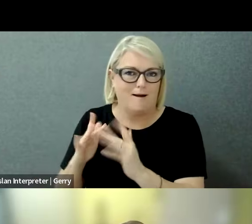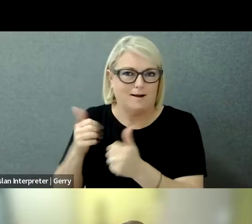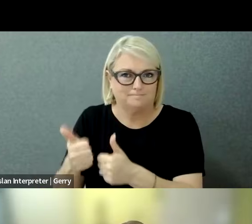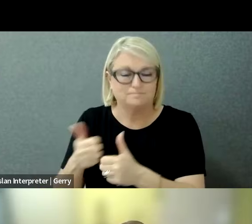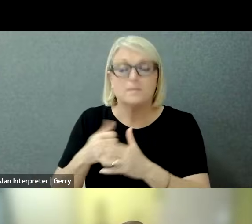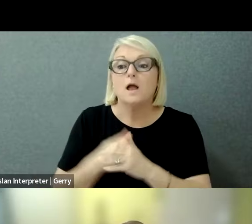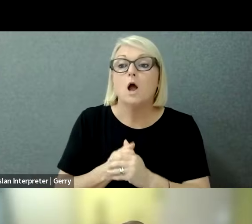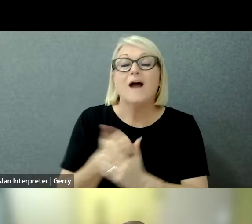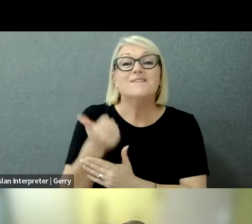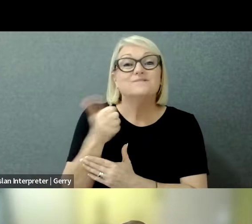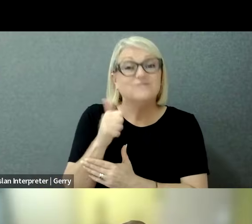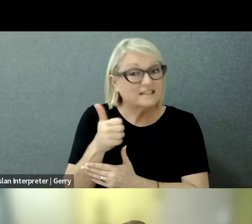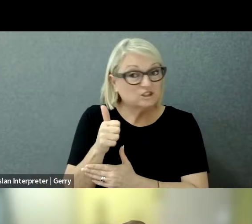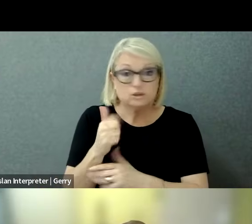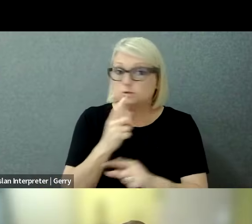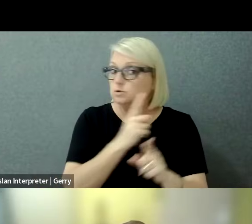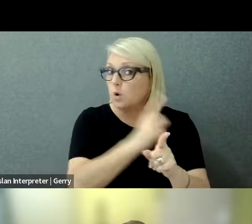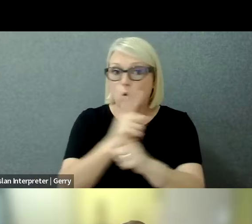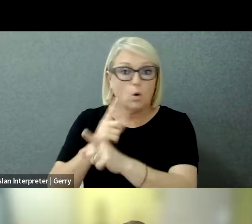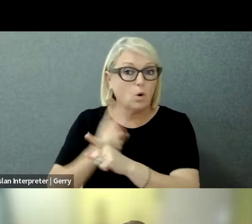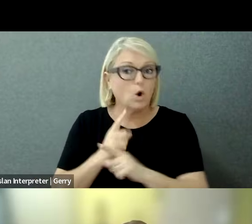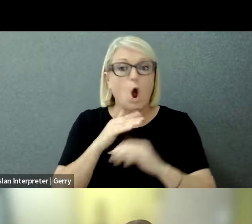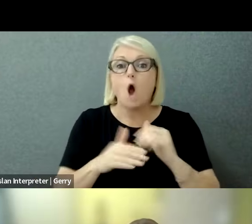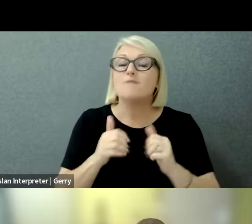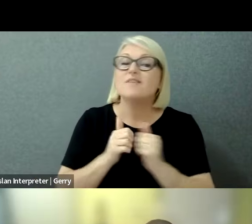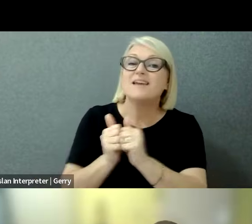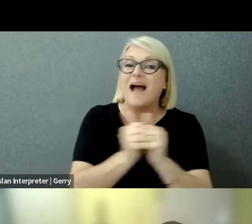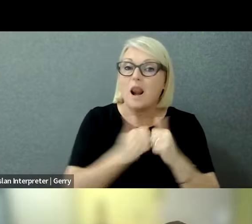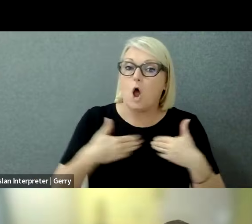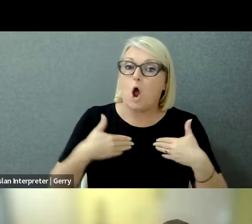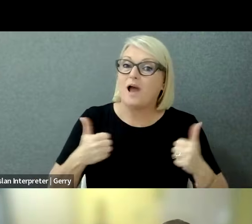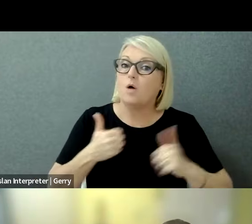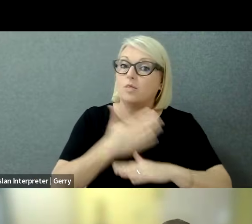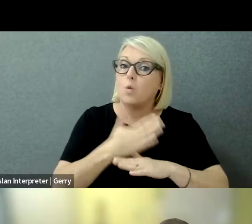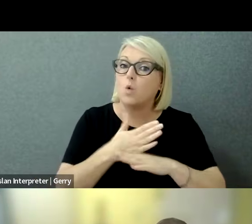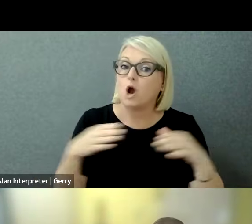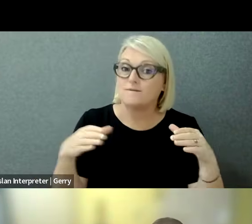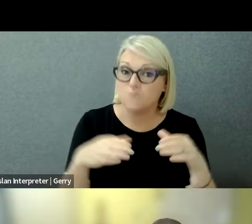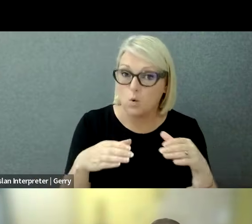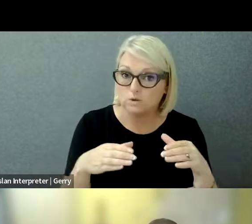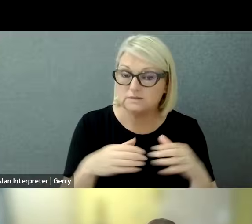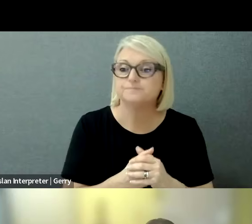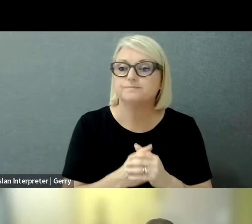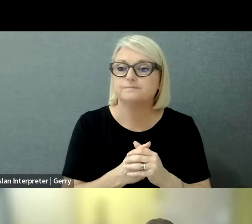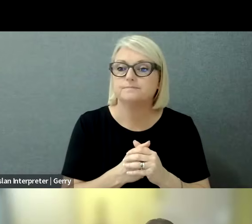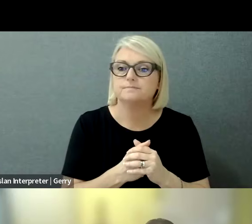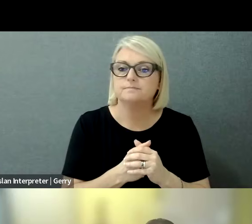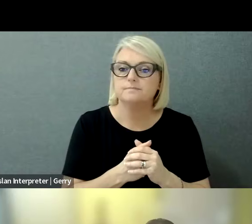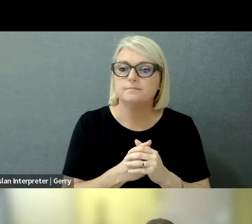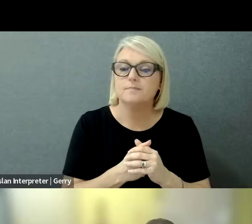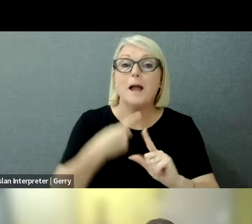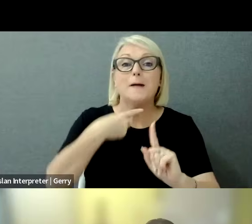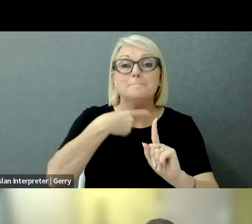and thought around allied health workforce. And a real sense that we are not investing in